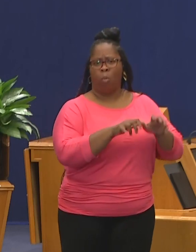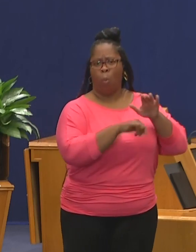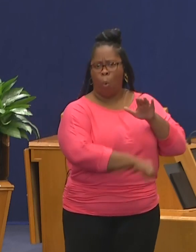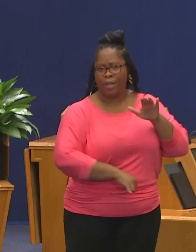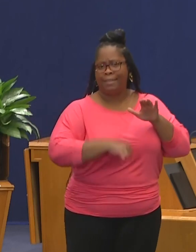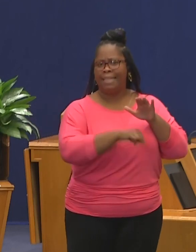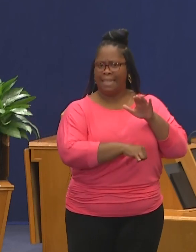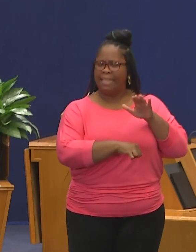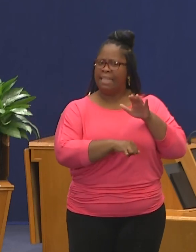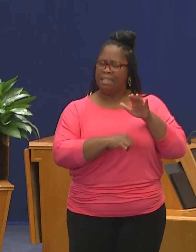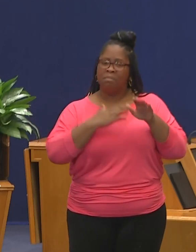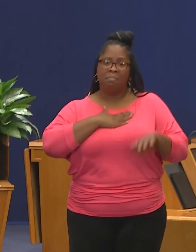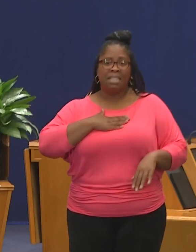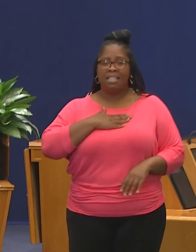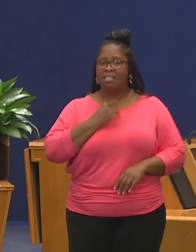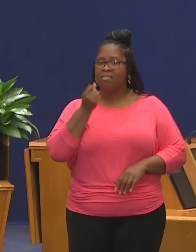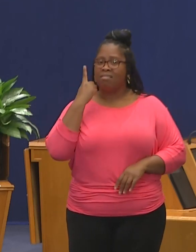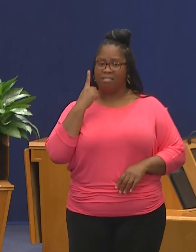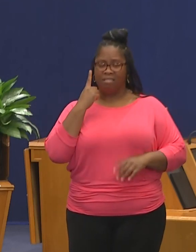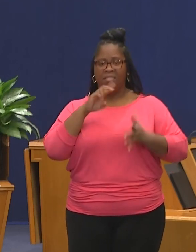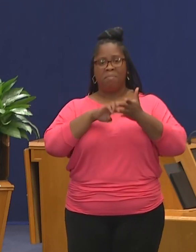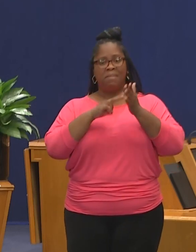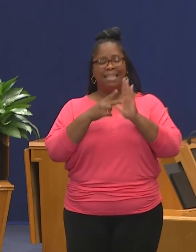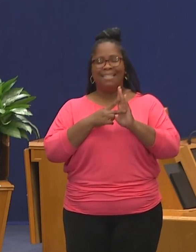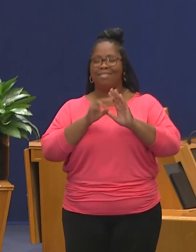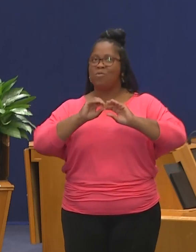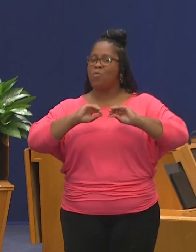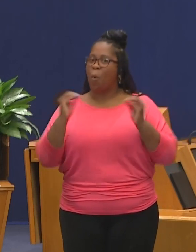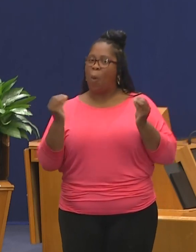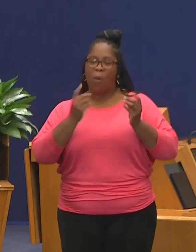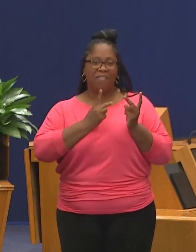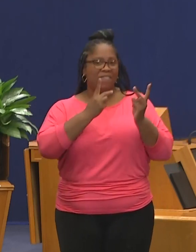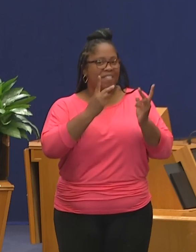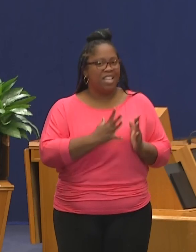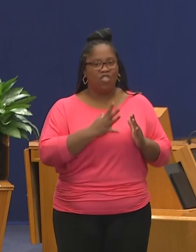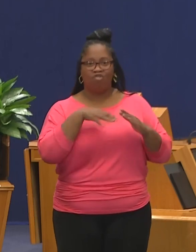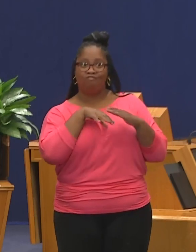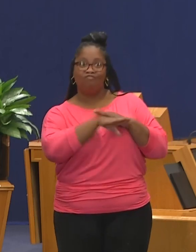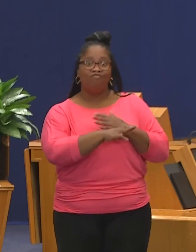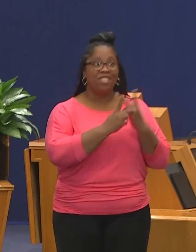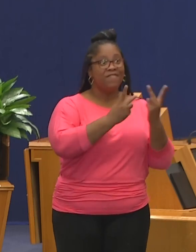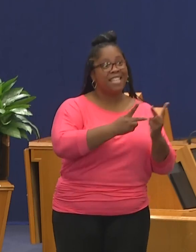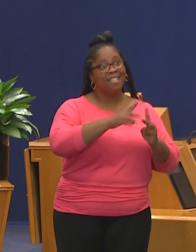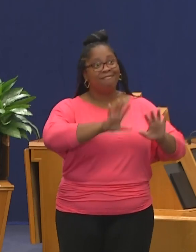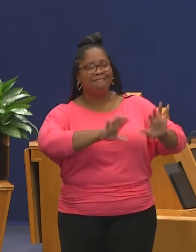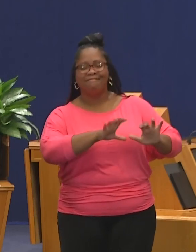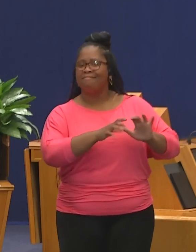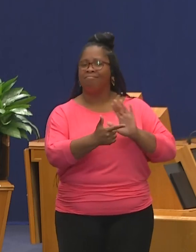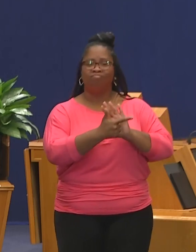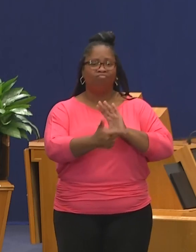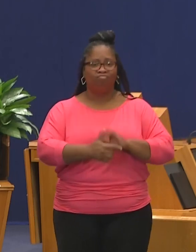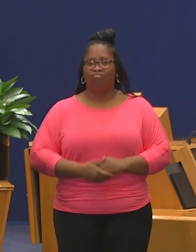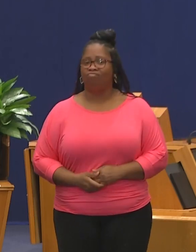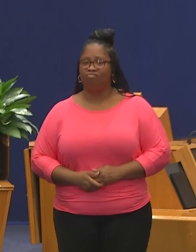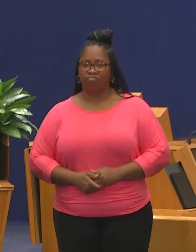FACILITIES ARE APPROPRIATELY QUARANTINED AND WE ASK ALL OF YOU TO UNDERSTAND THAT THIS MEANS THAT THERE ARE ABSOLUTELY